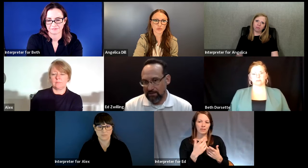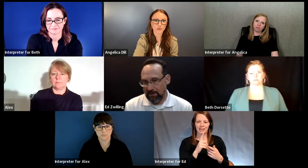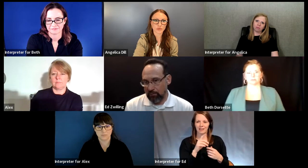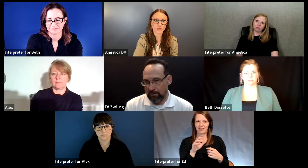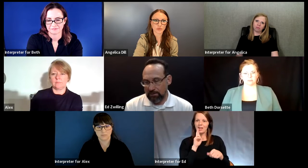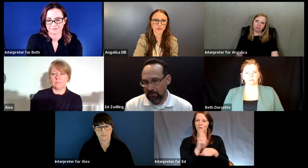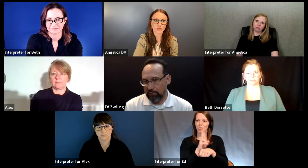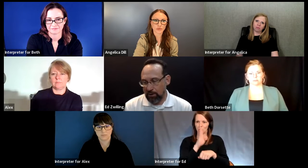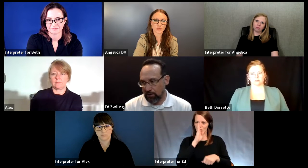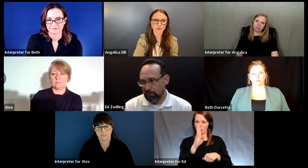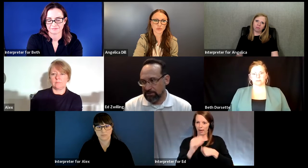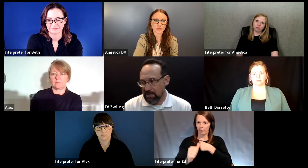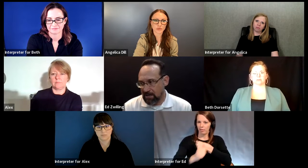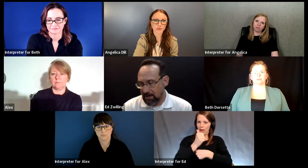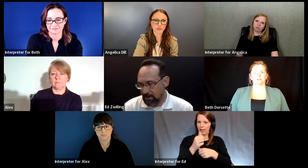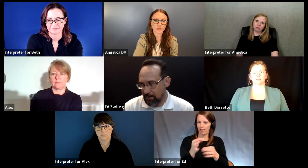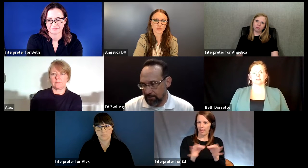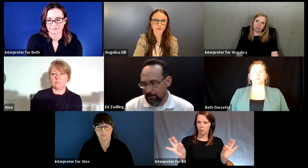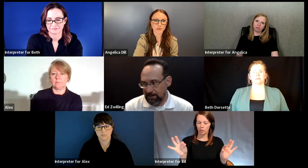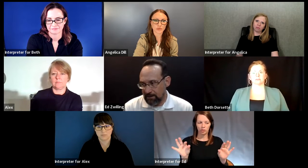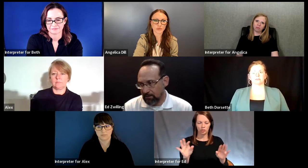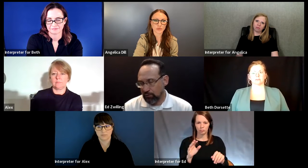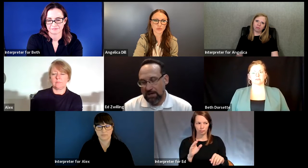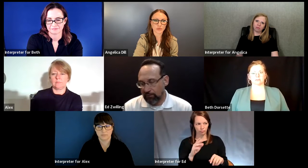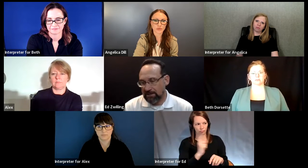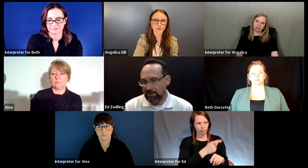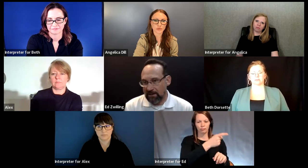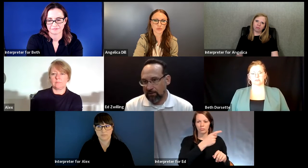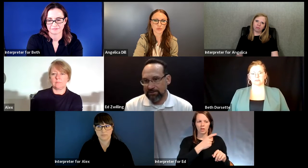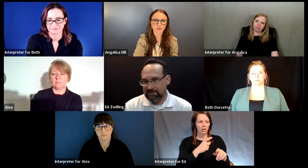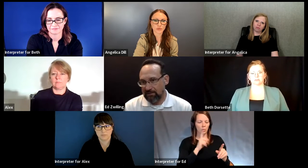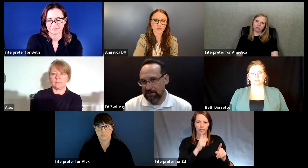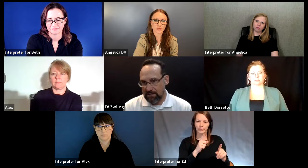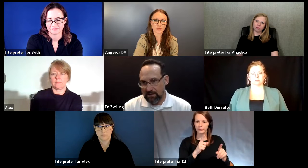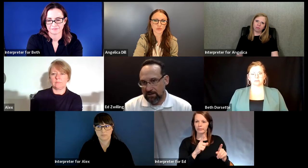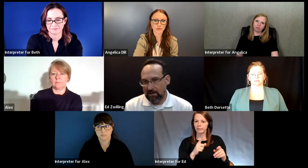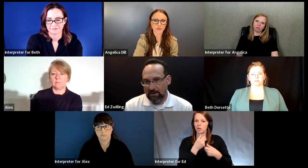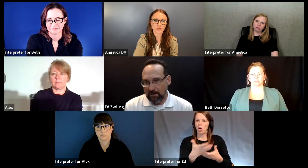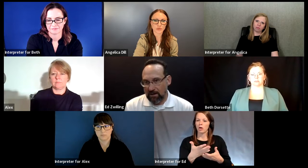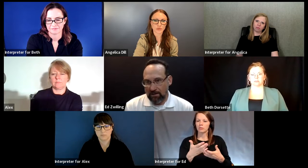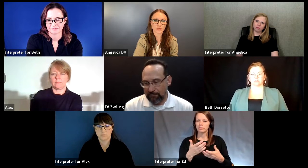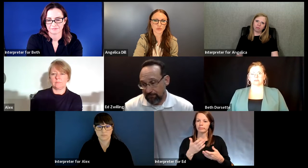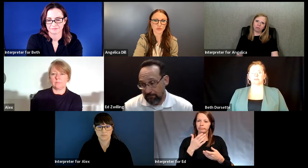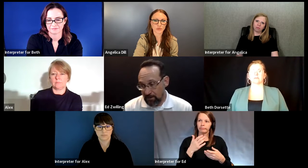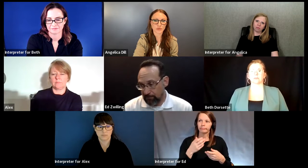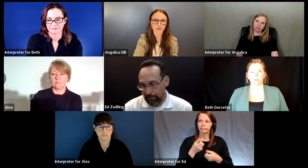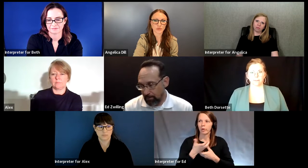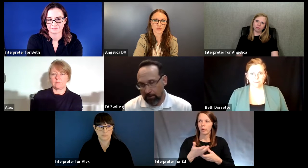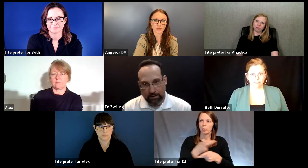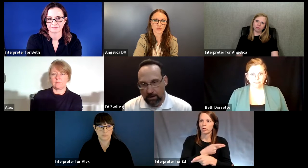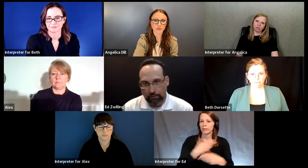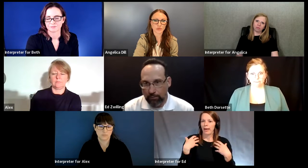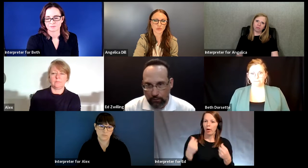That it would pose, you know, a direct threat to the health and safety of the public, other